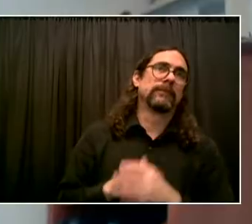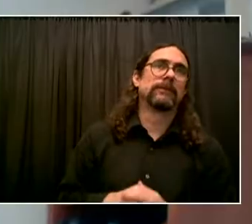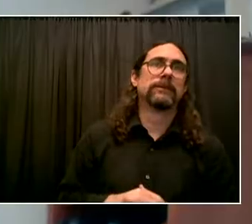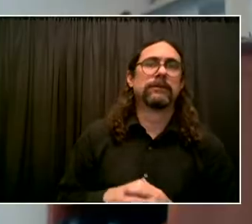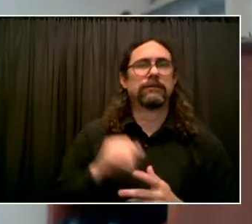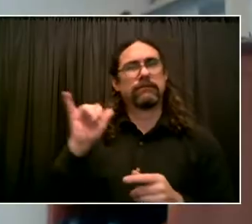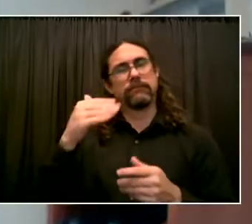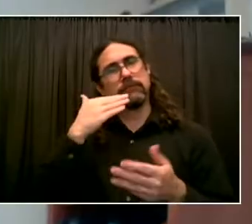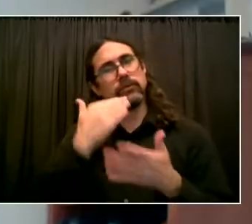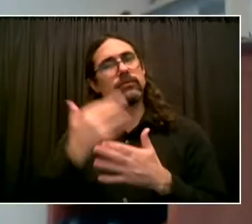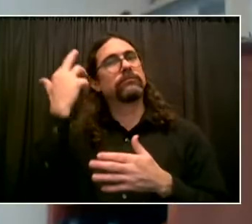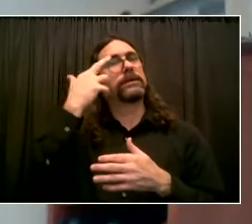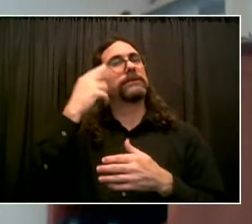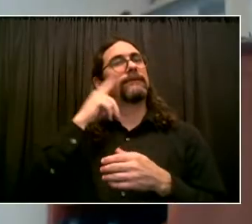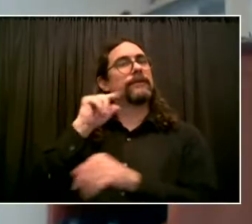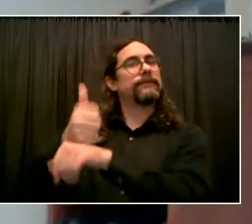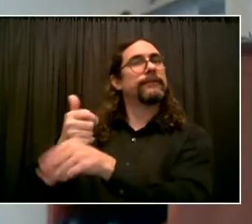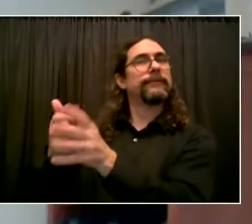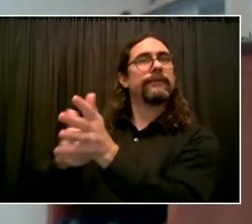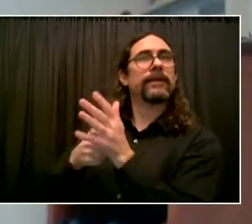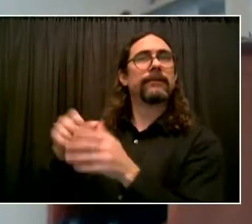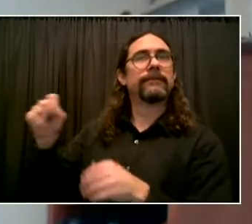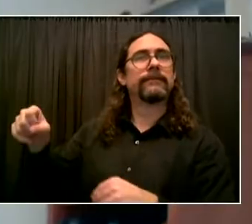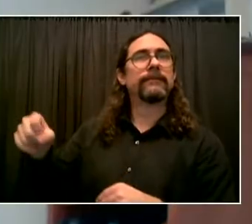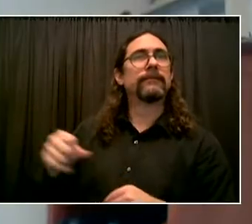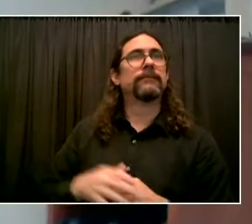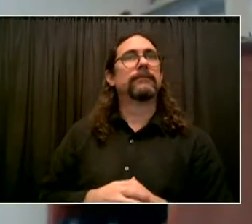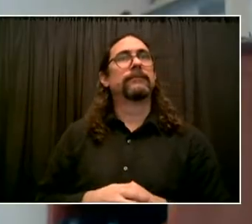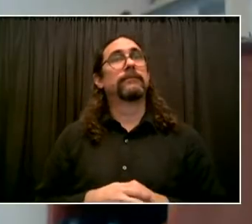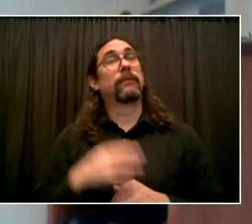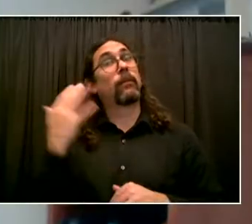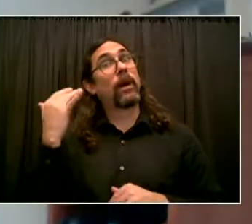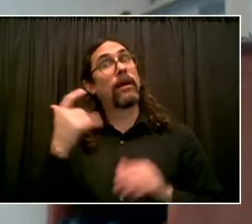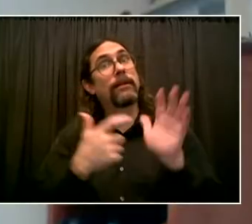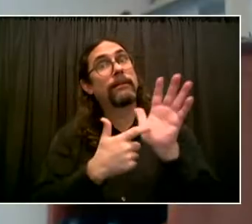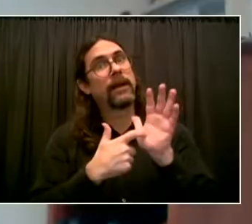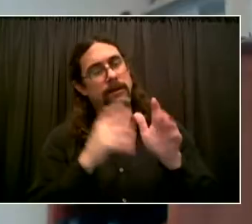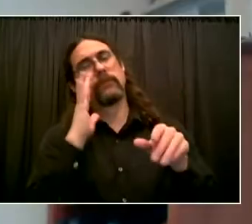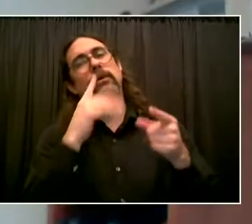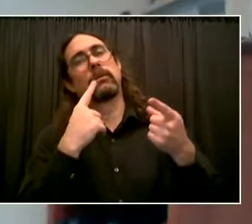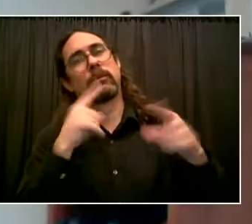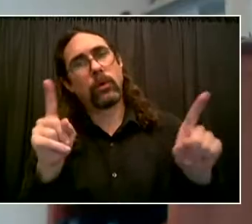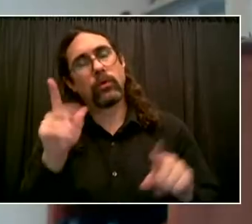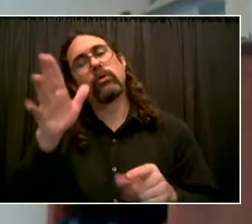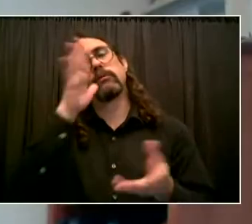CITY. AND MAKE IT SAFER BECAUSE COMMUNITY TRANSMISSION